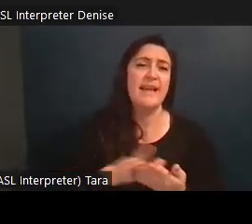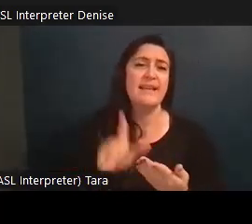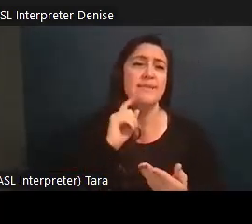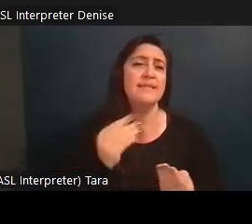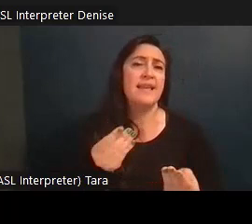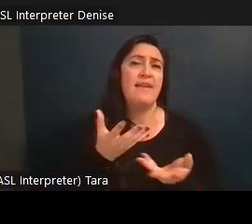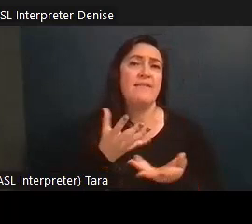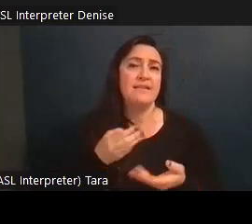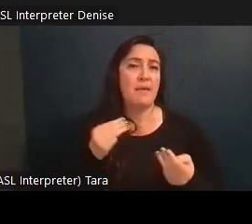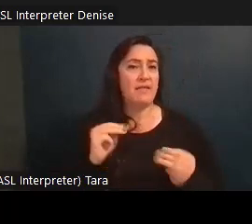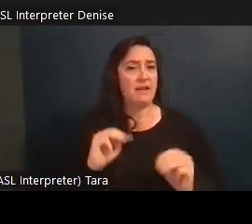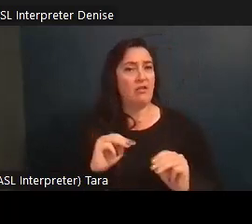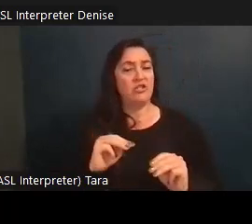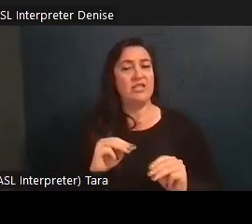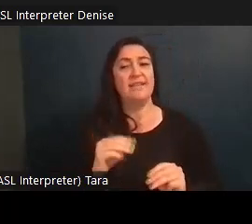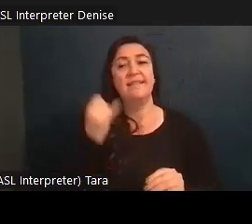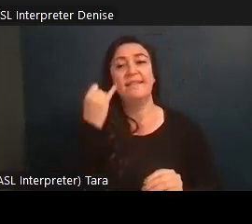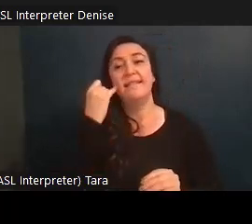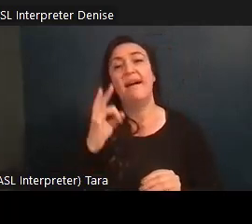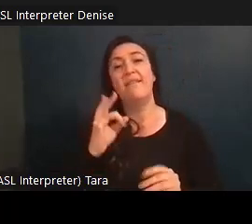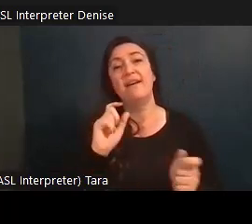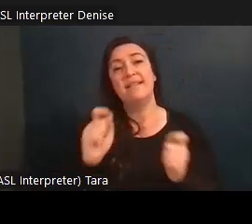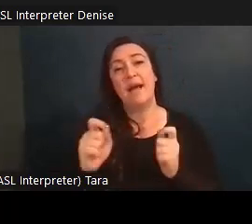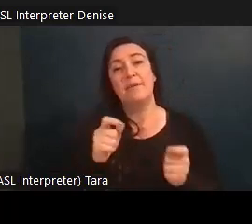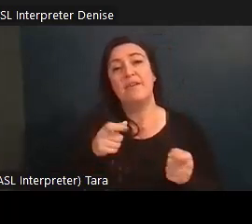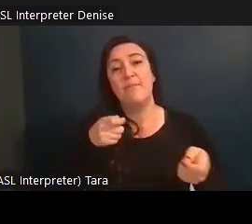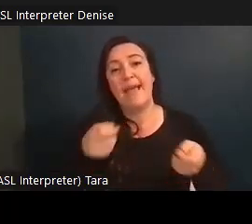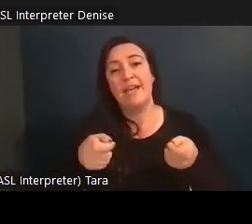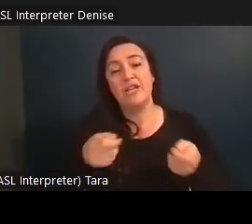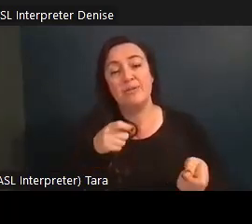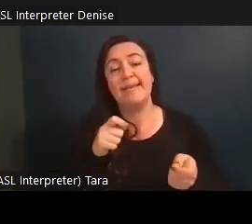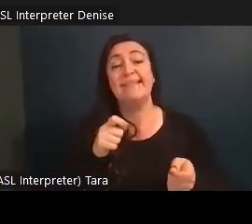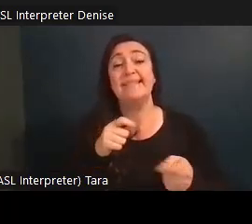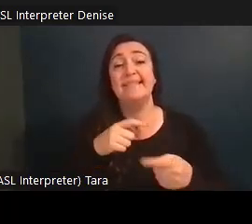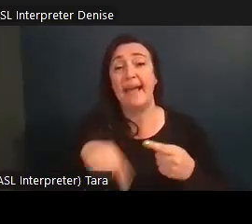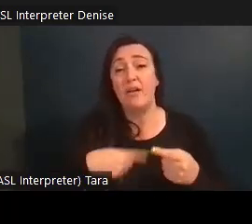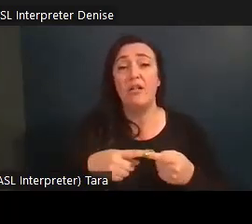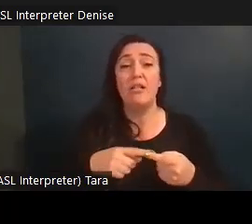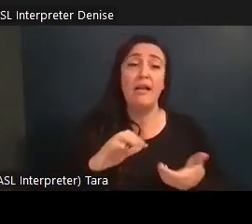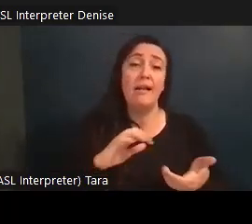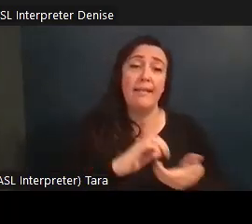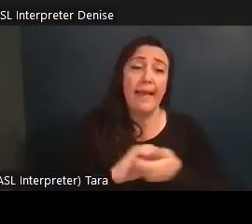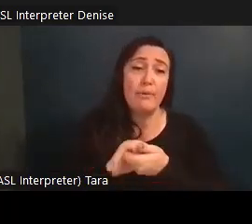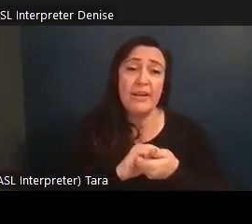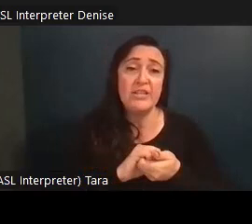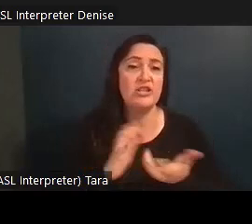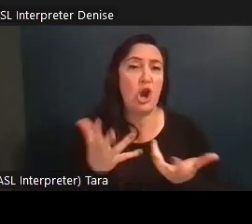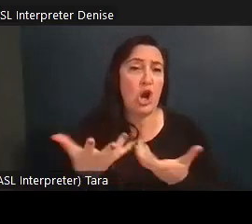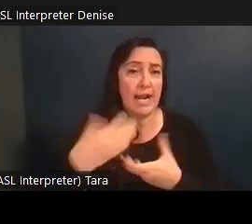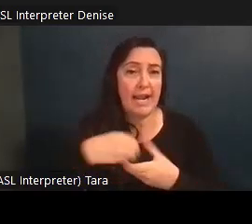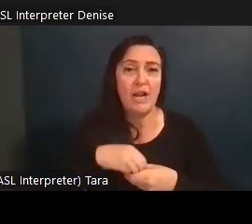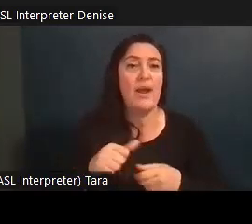adaptive management cycle and the collaboration sort of built in and then we had to turn cattle out and we had to collect the data.